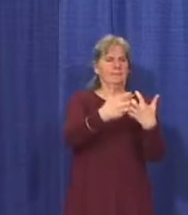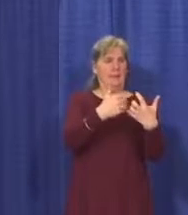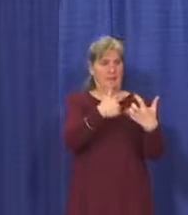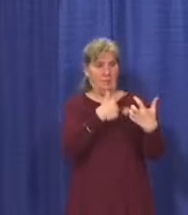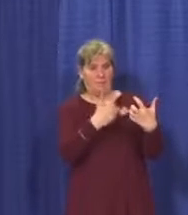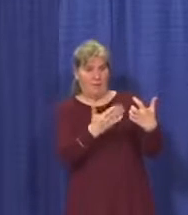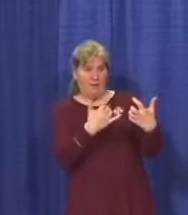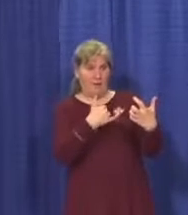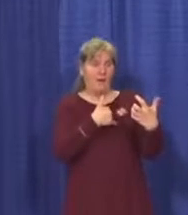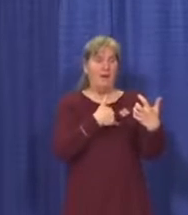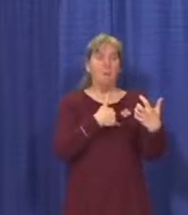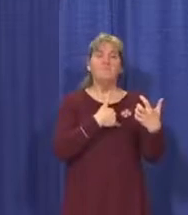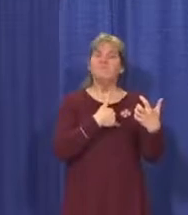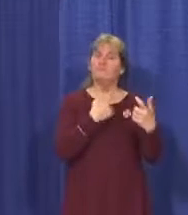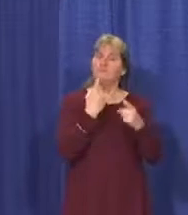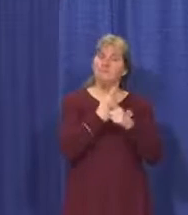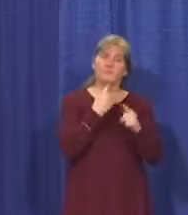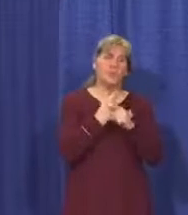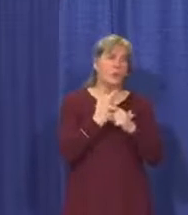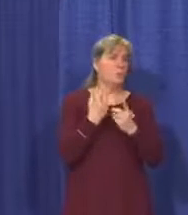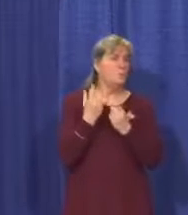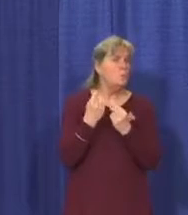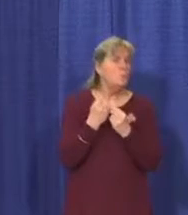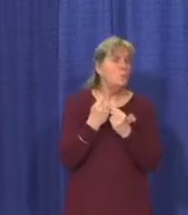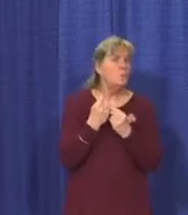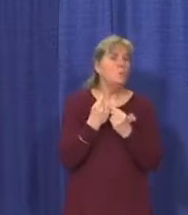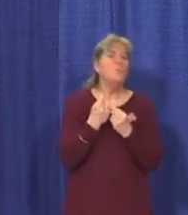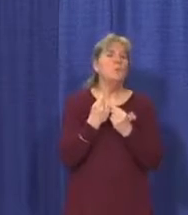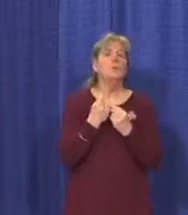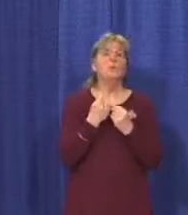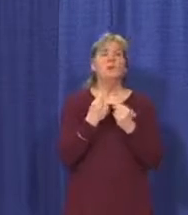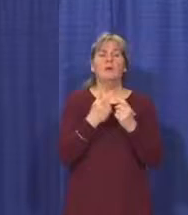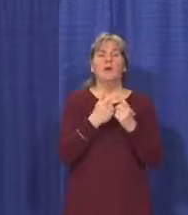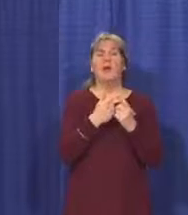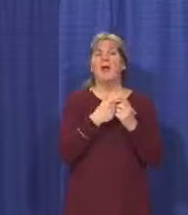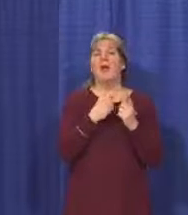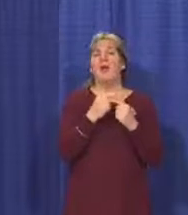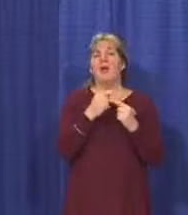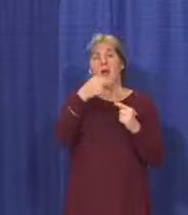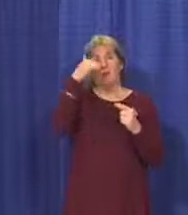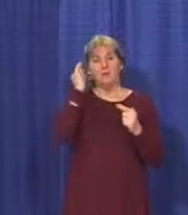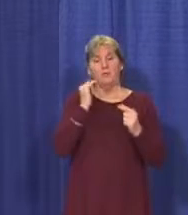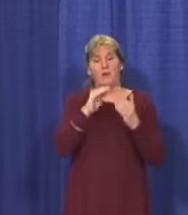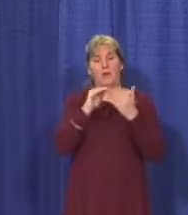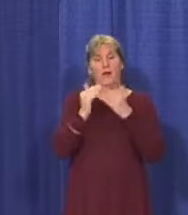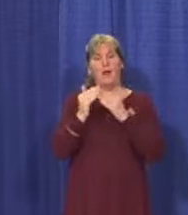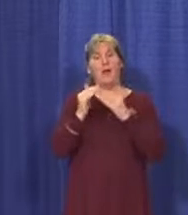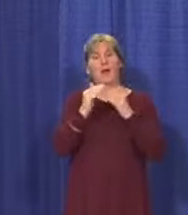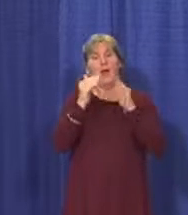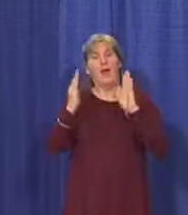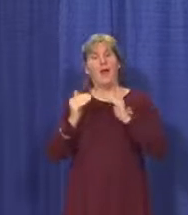established already. Good practices, and the shift in the Yukon house incorporation